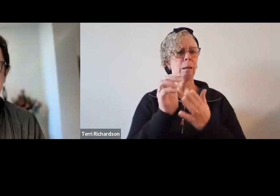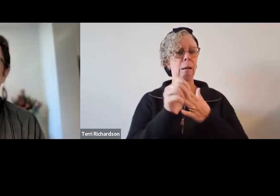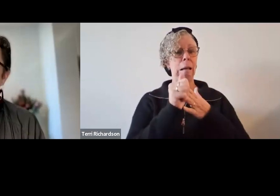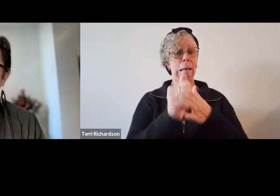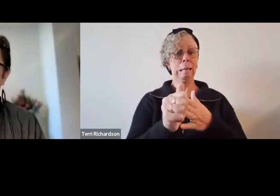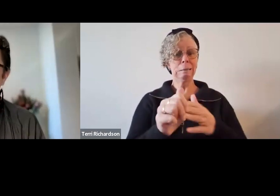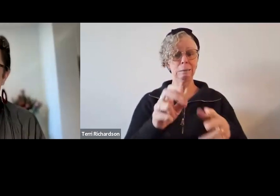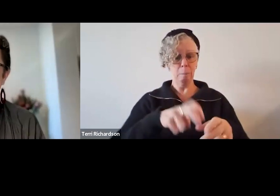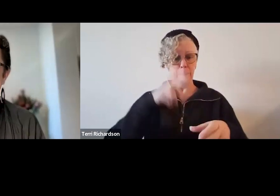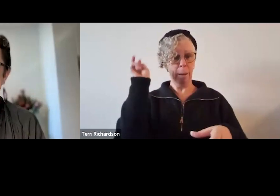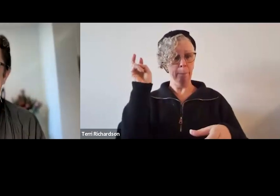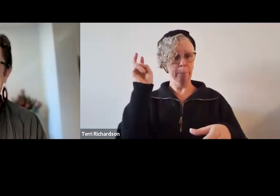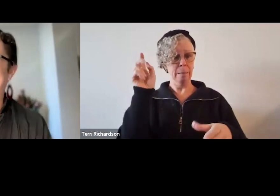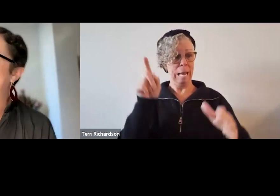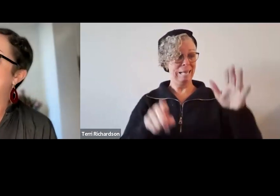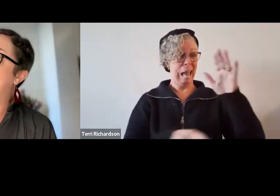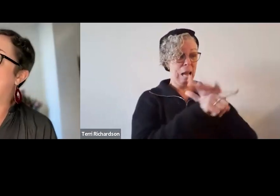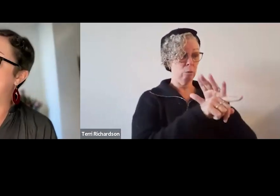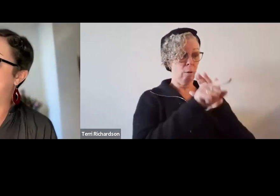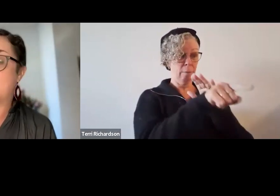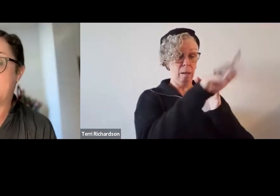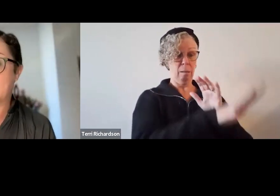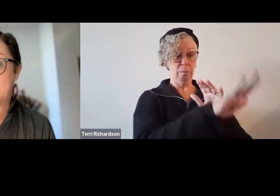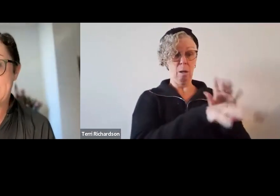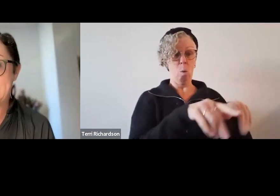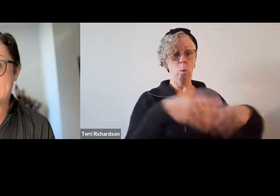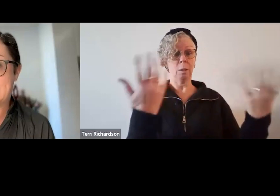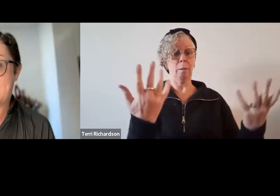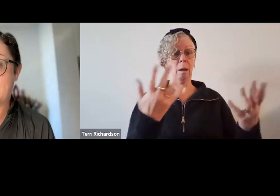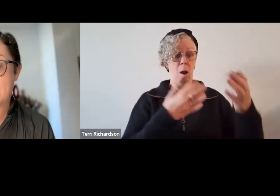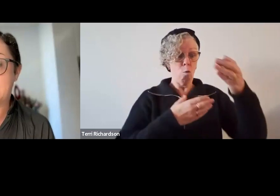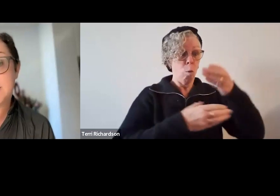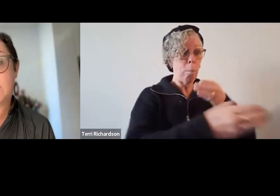jobs but leaving the sector entirely and obviously not being replaced at the same rate because of